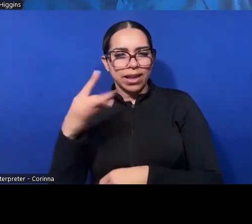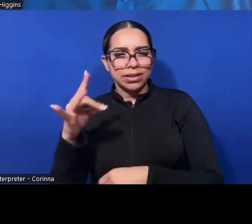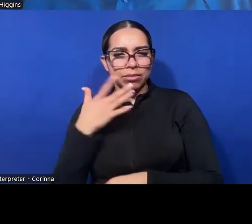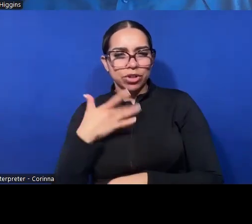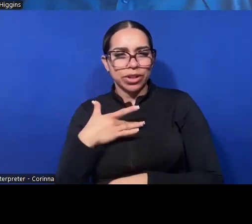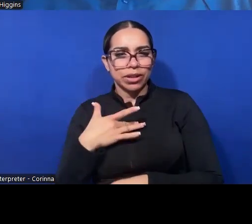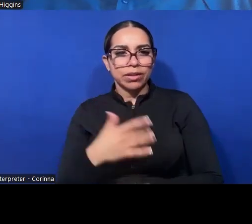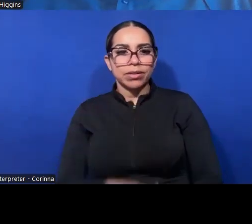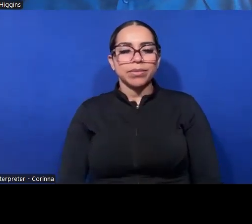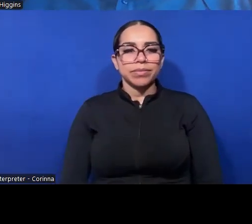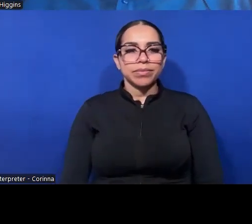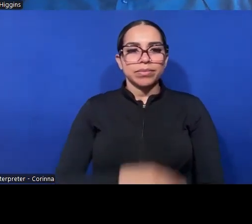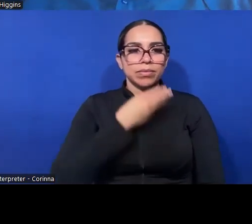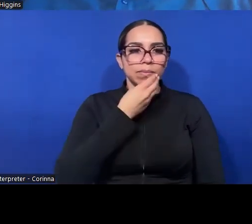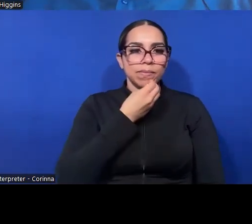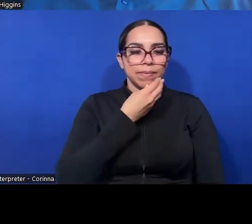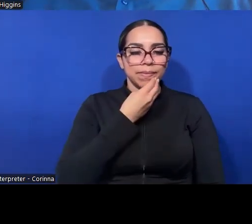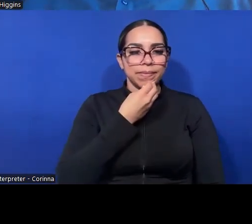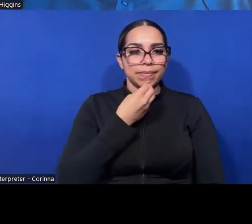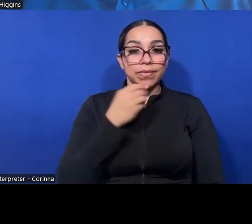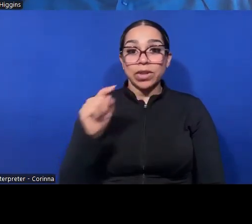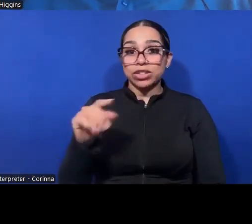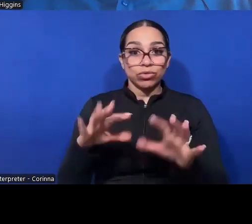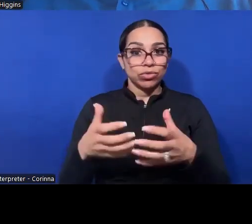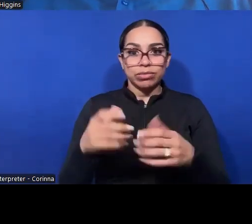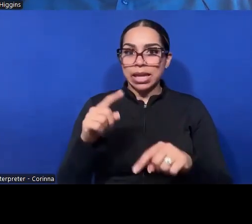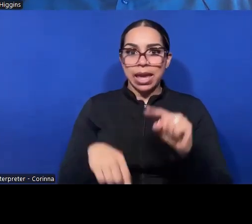So this group will not be able to newly enroll for Medicaid.